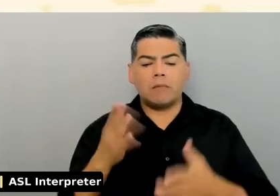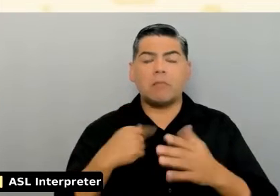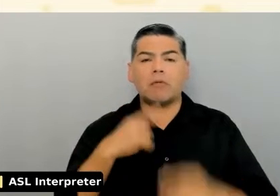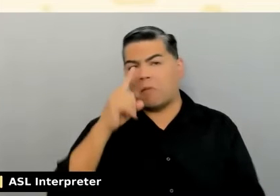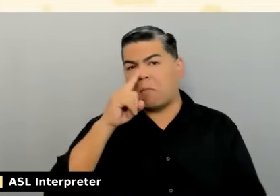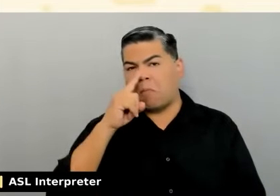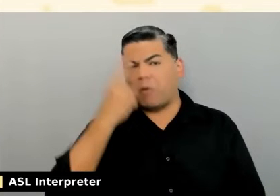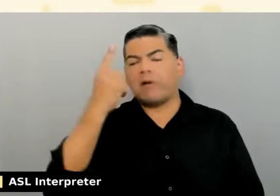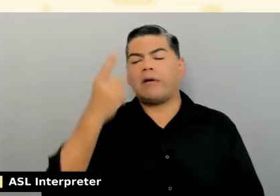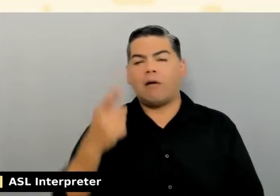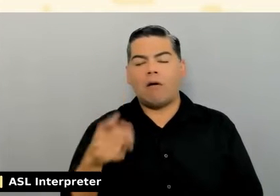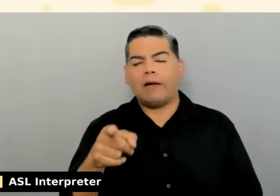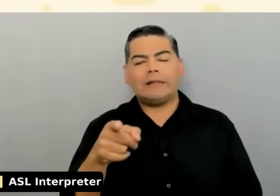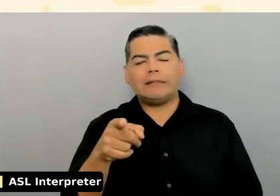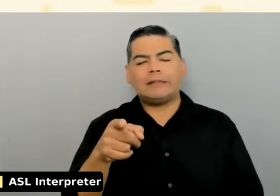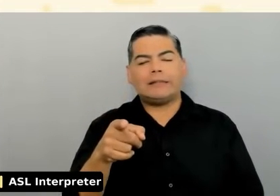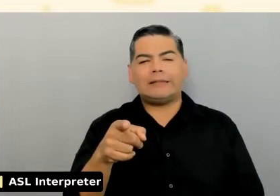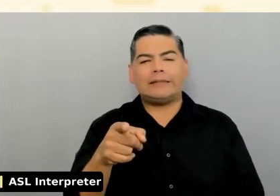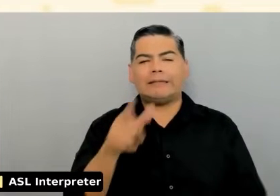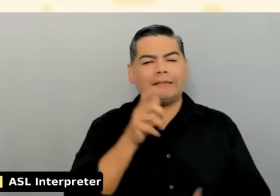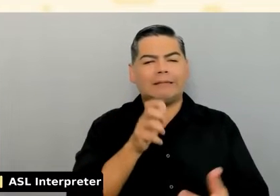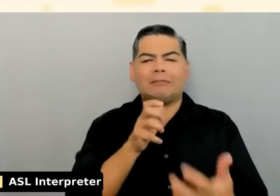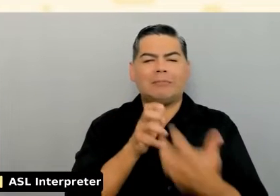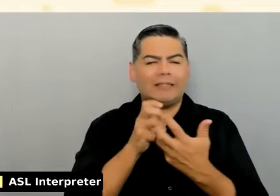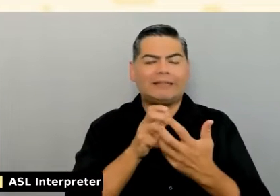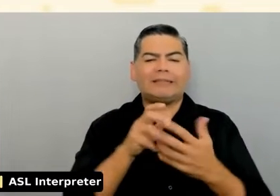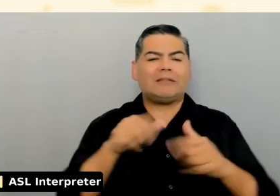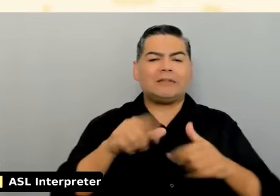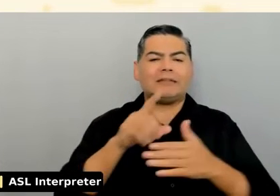you find that it does not go well with the design of your web pages,